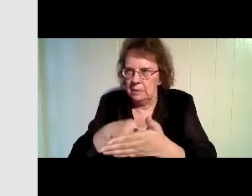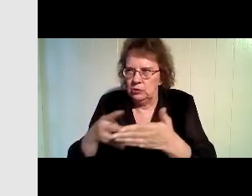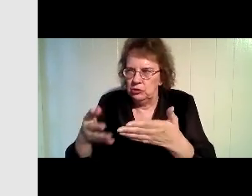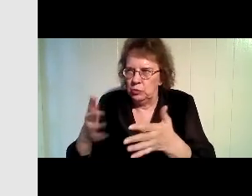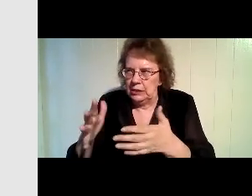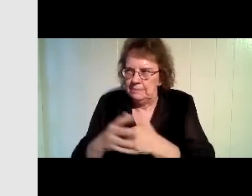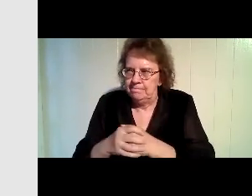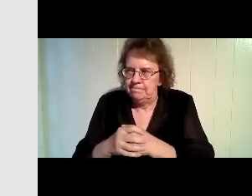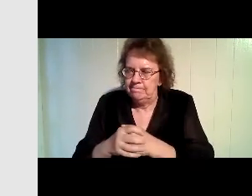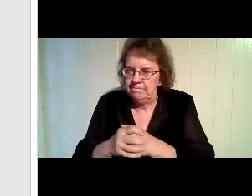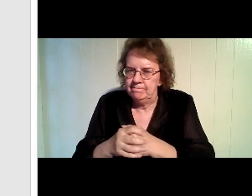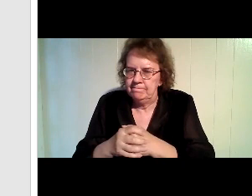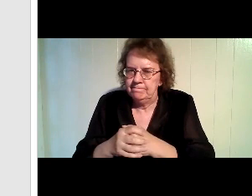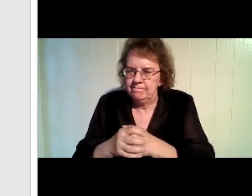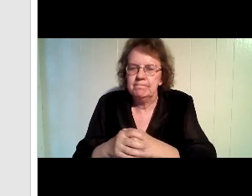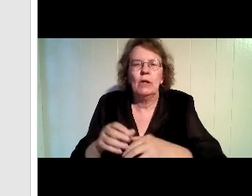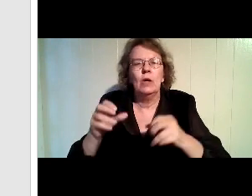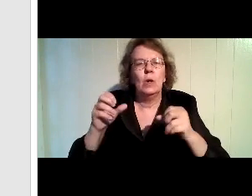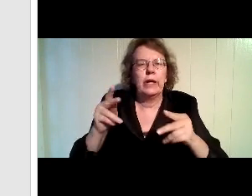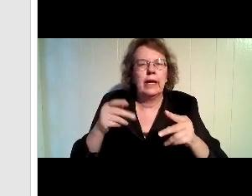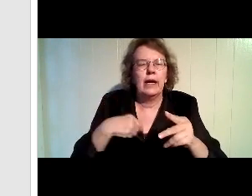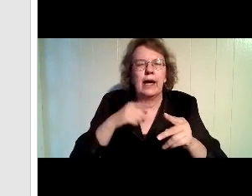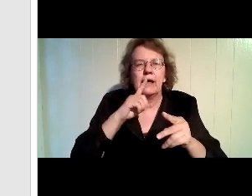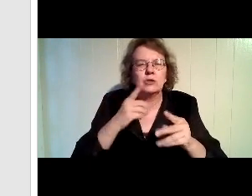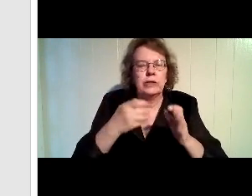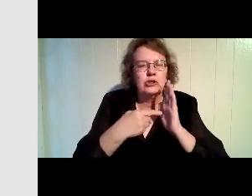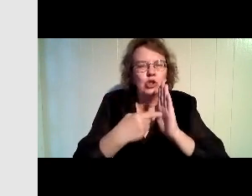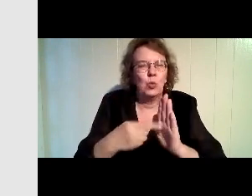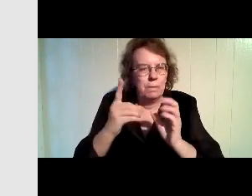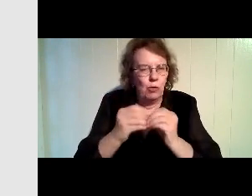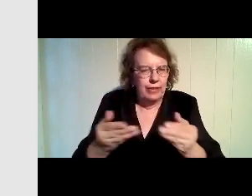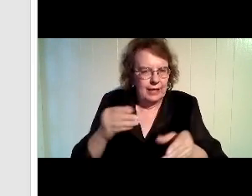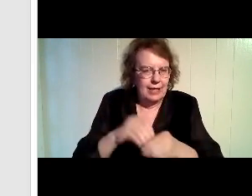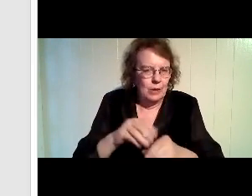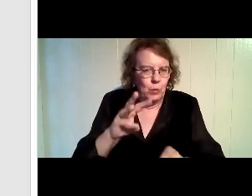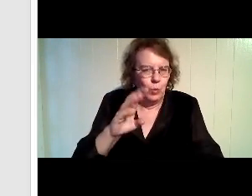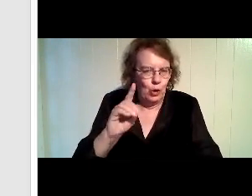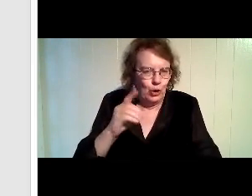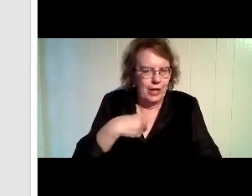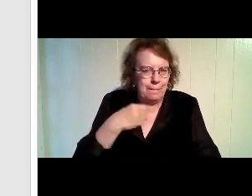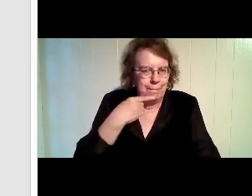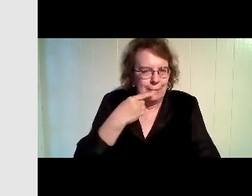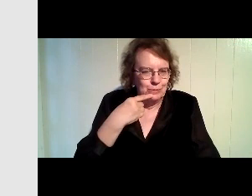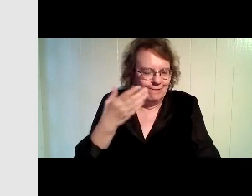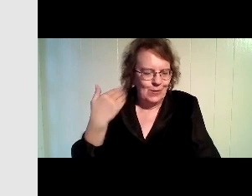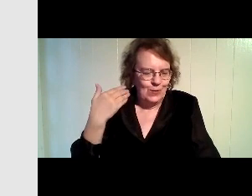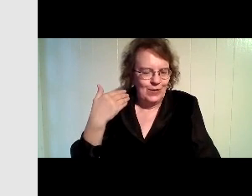OK, so I actually was going to just show one more thing in Word. Which is something I mentioned before. The styles